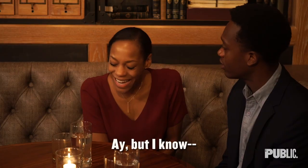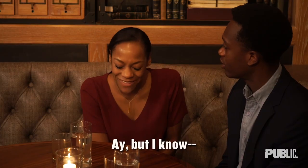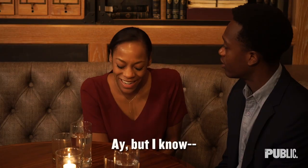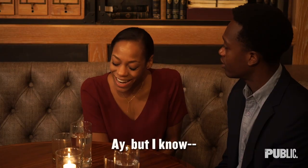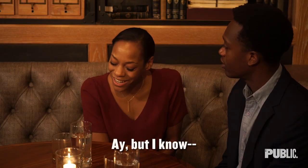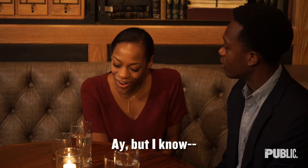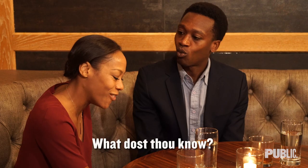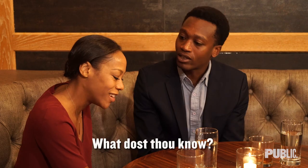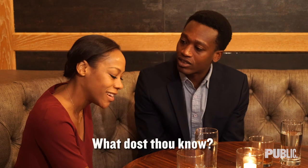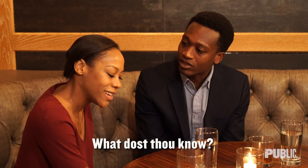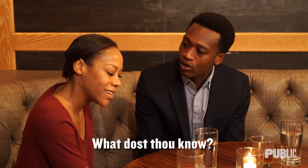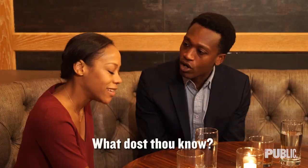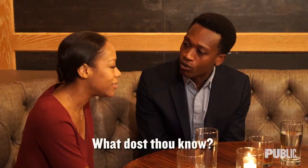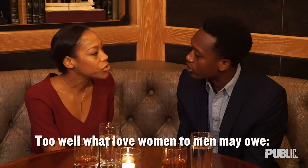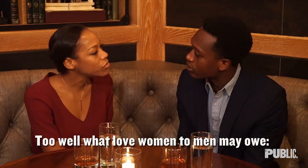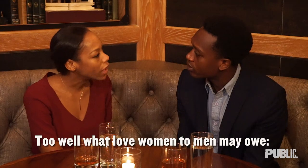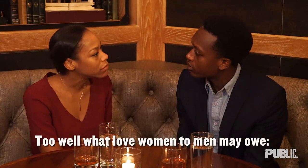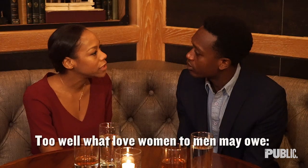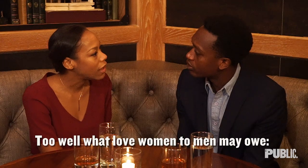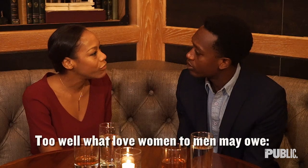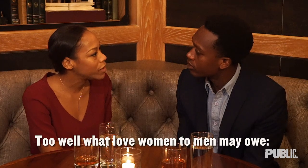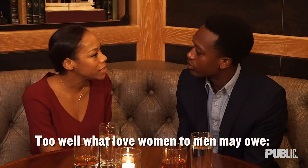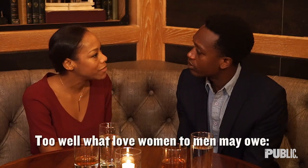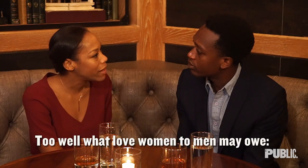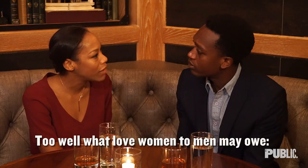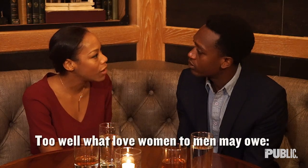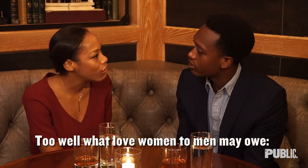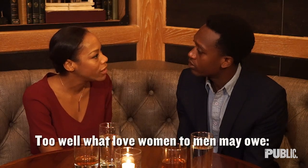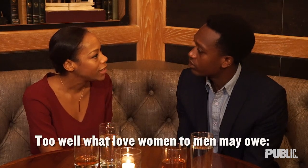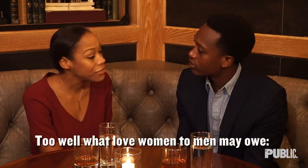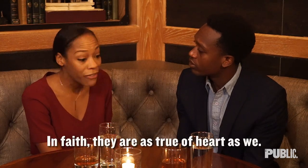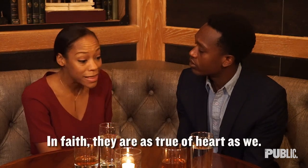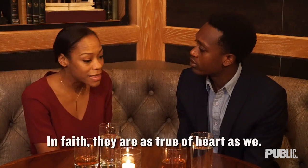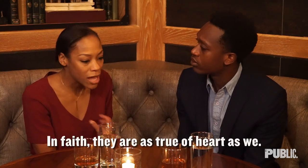Ay, but I know-- What dost thou know? Too well what love women to men may owe-- in faith,